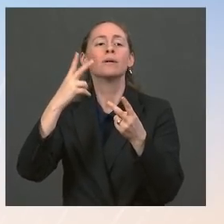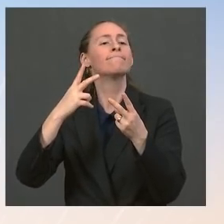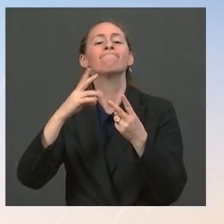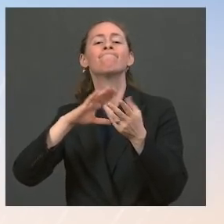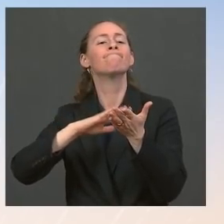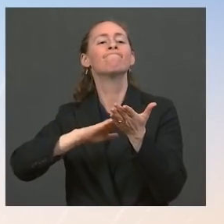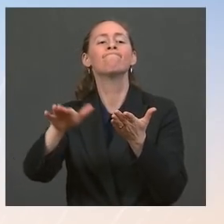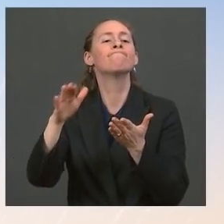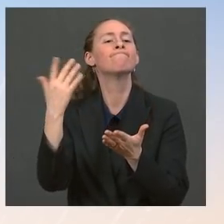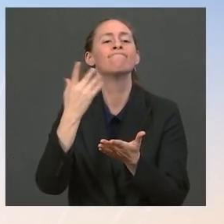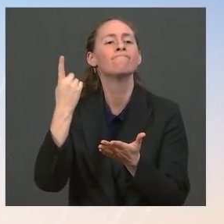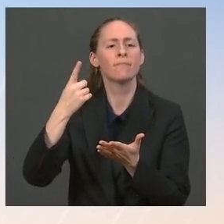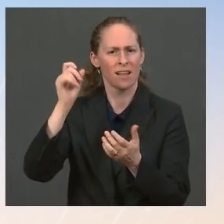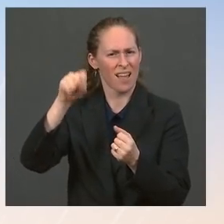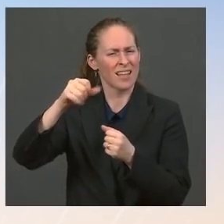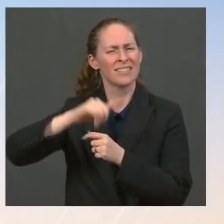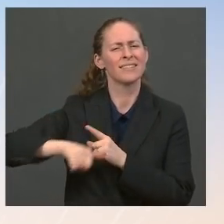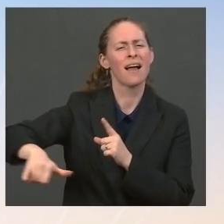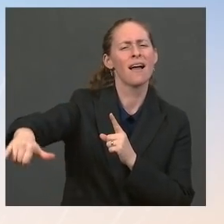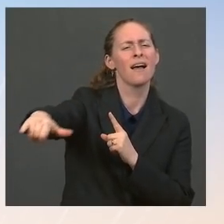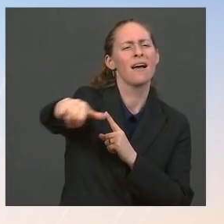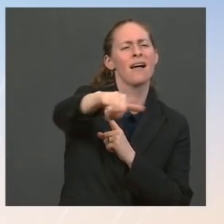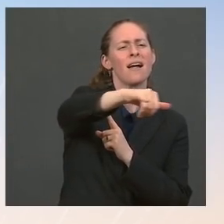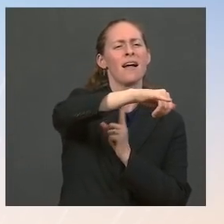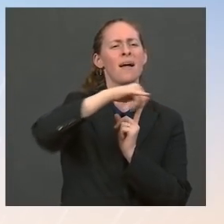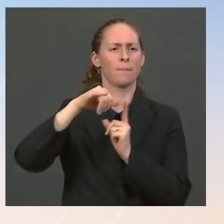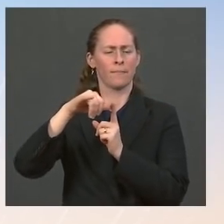There are three exceptions: the Convention Against Torture;